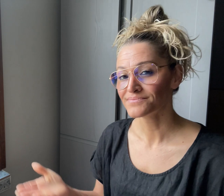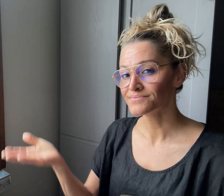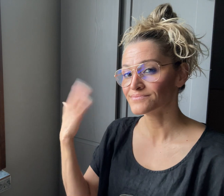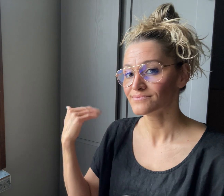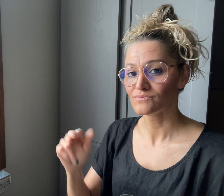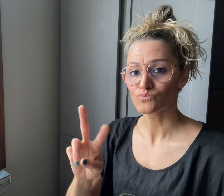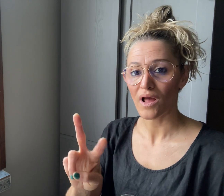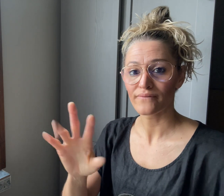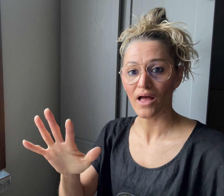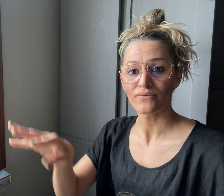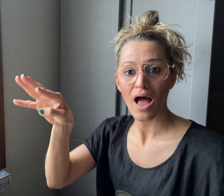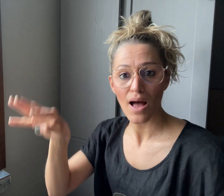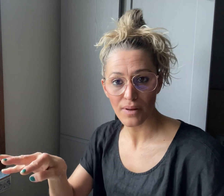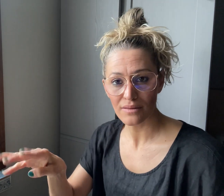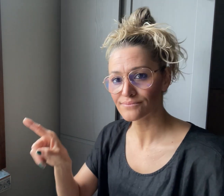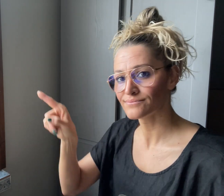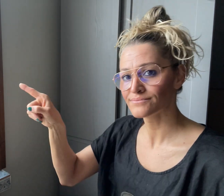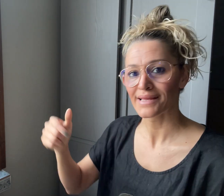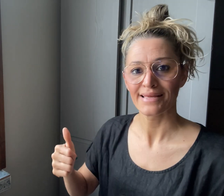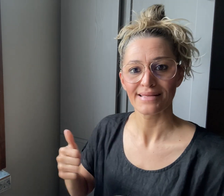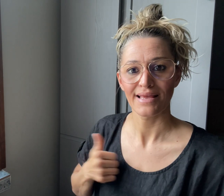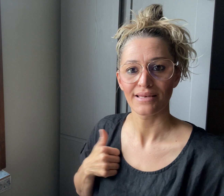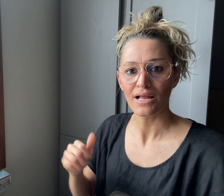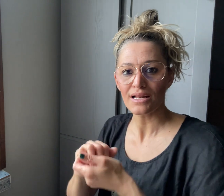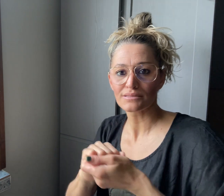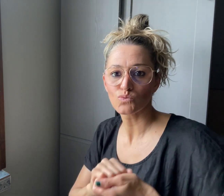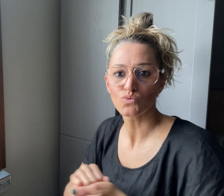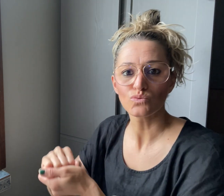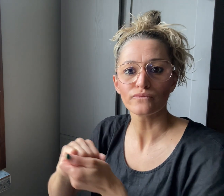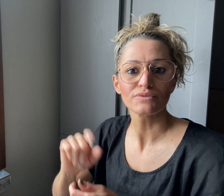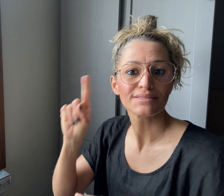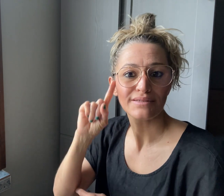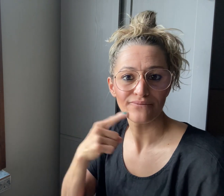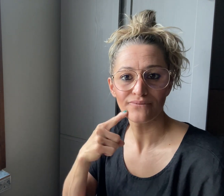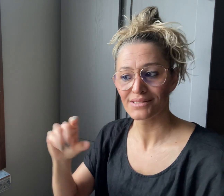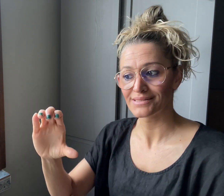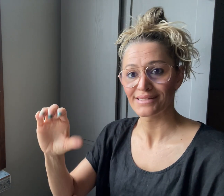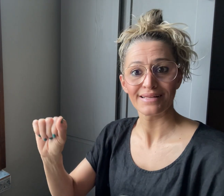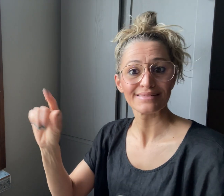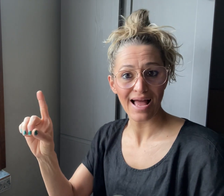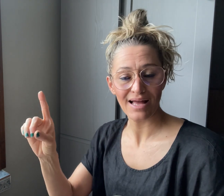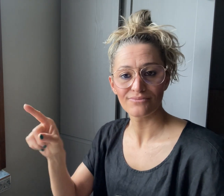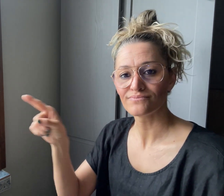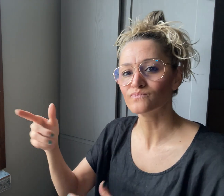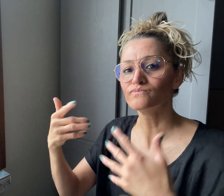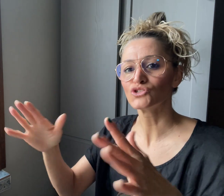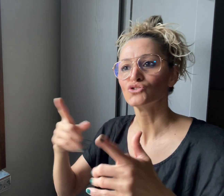On April 25th, The Canadian Association of the Deaf (CAD)